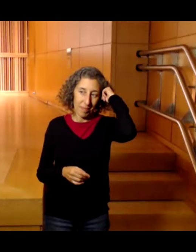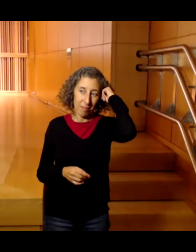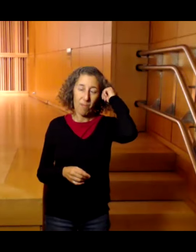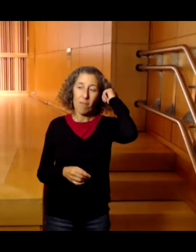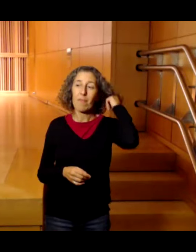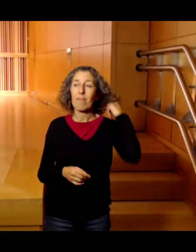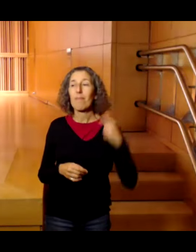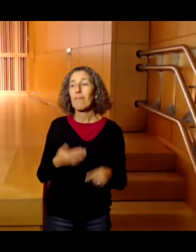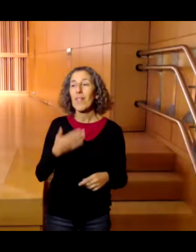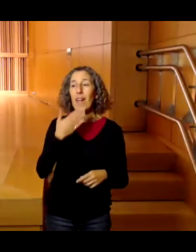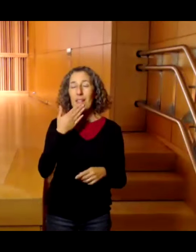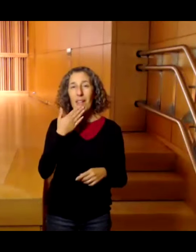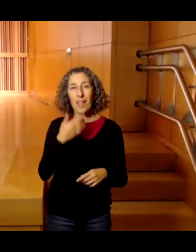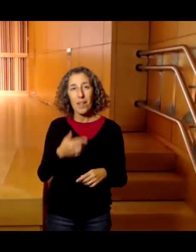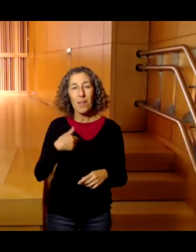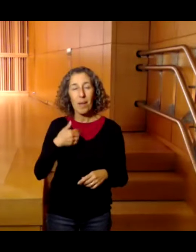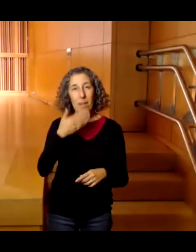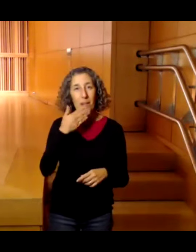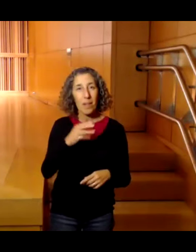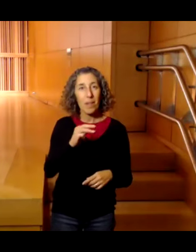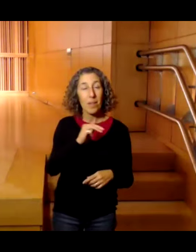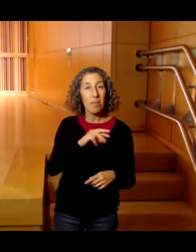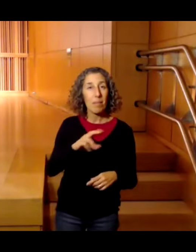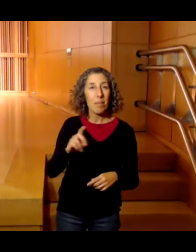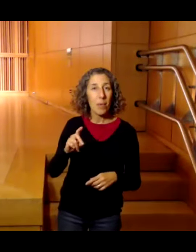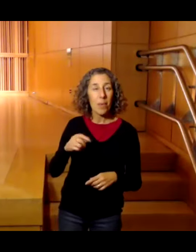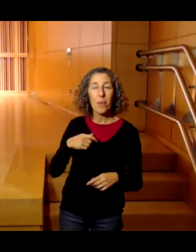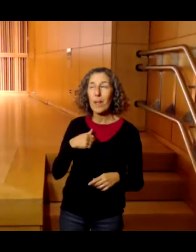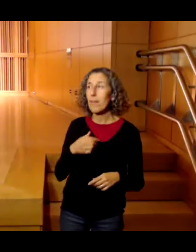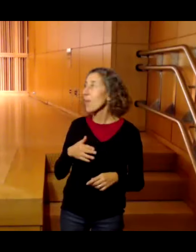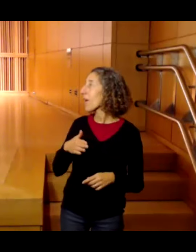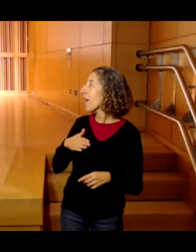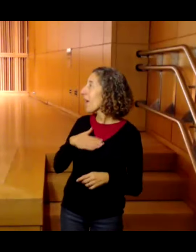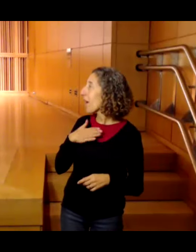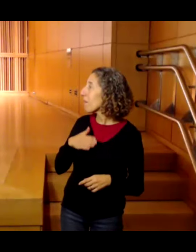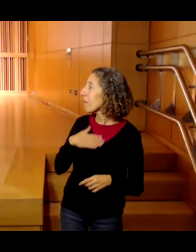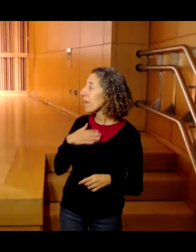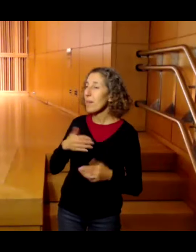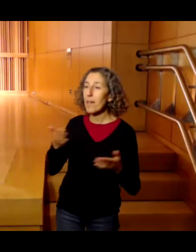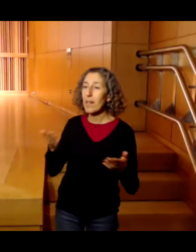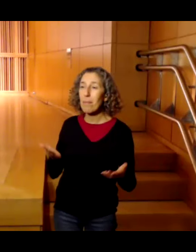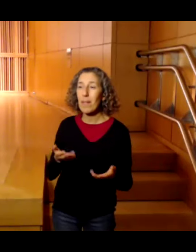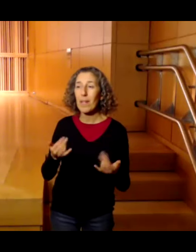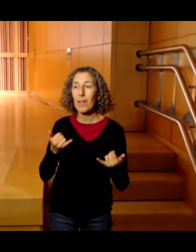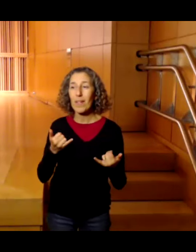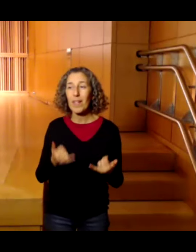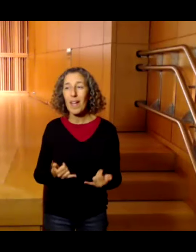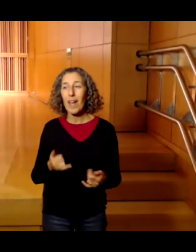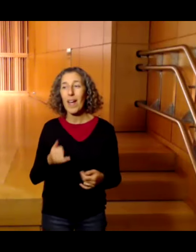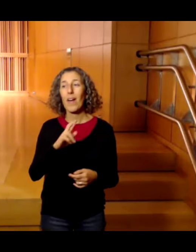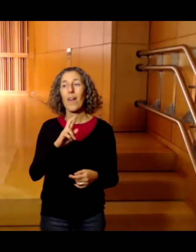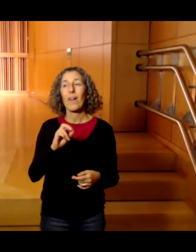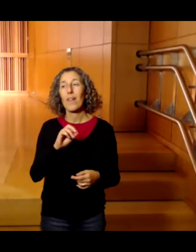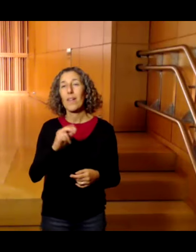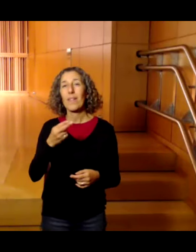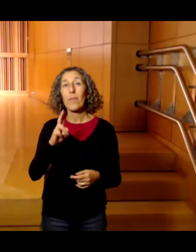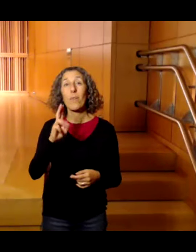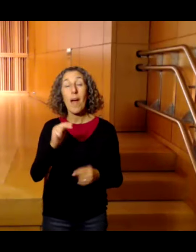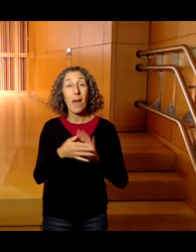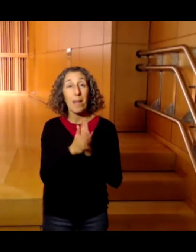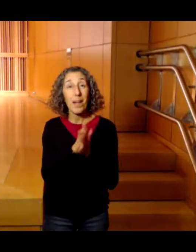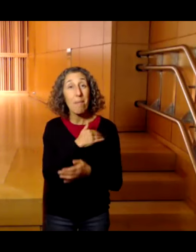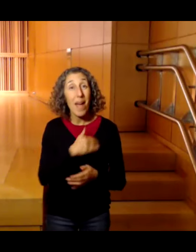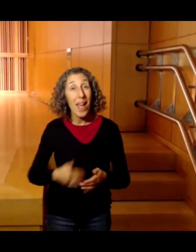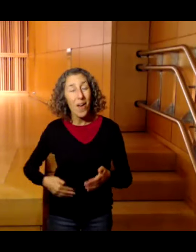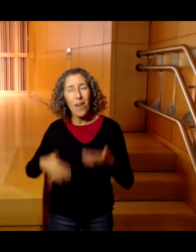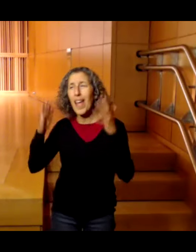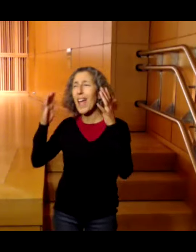I am, I'm, um… happy about Zora Mondani, having become the mayor of New York City, that's a good one.